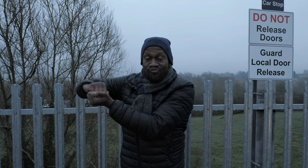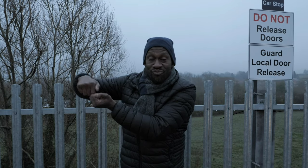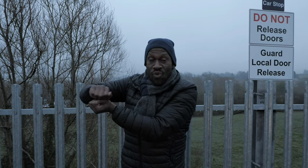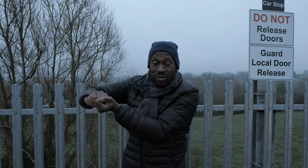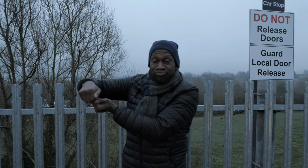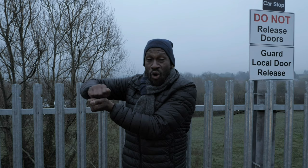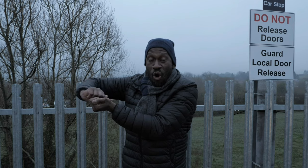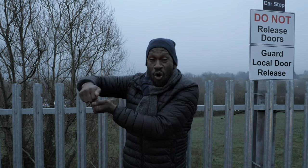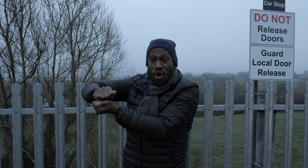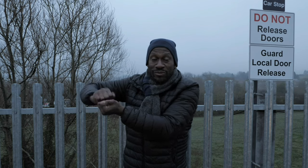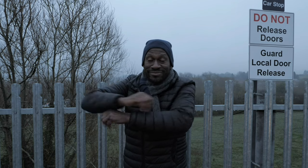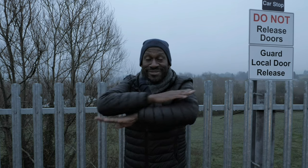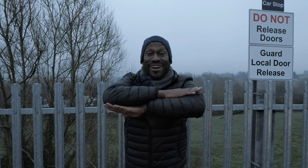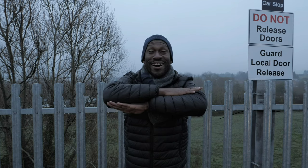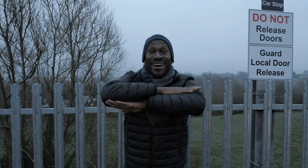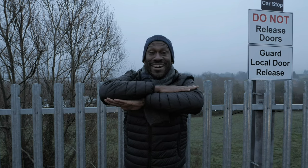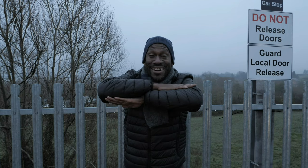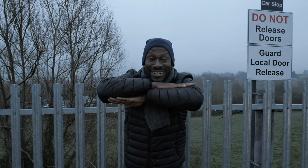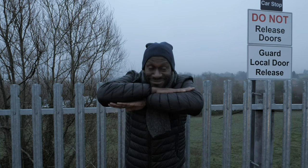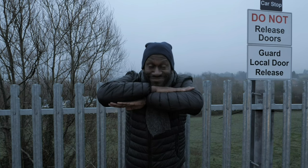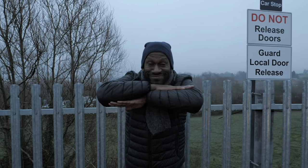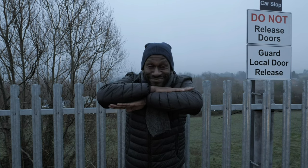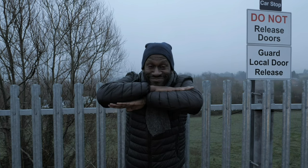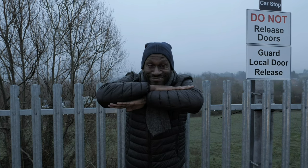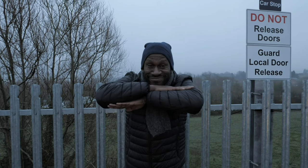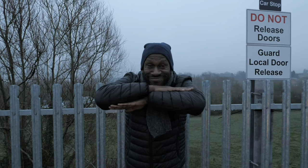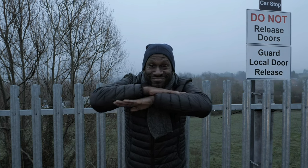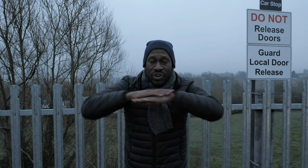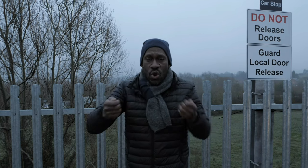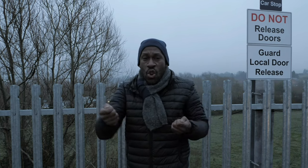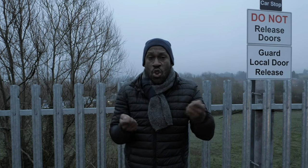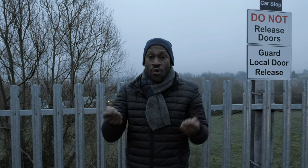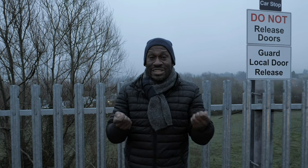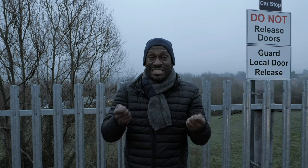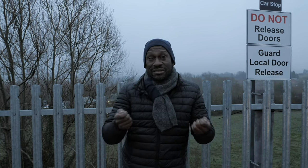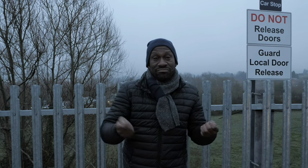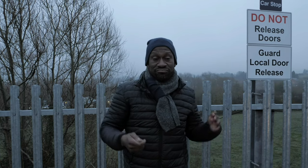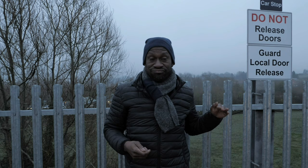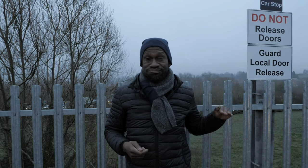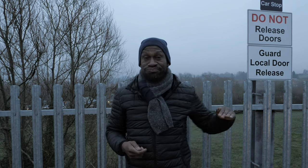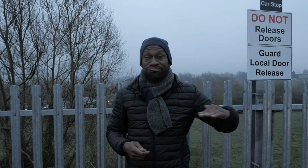And high over lorries and cattle the Halt unwinking